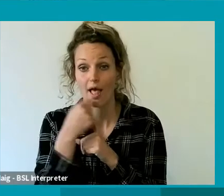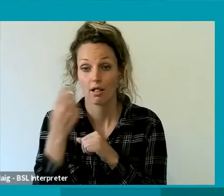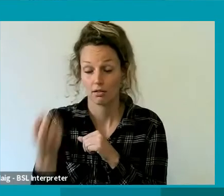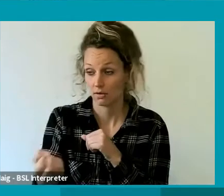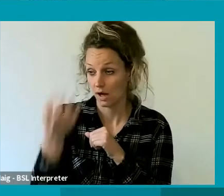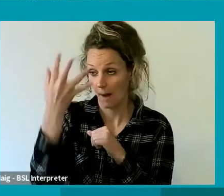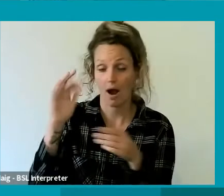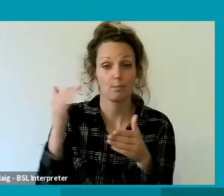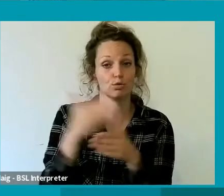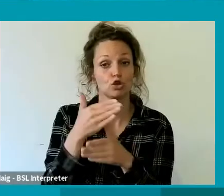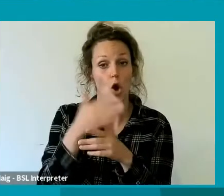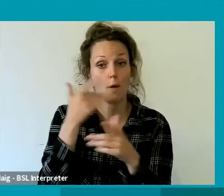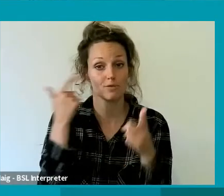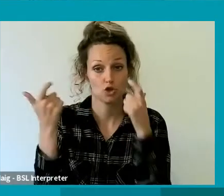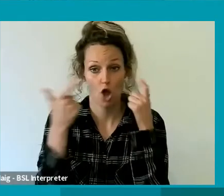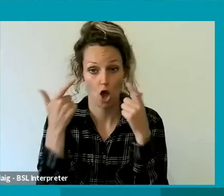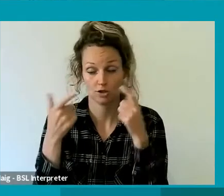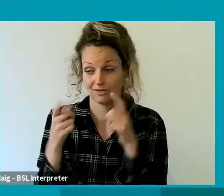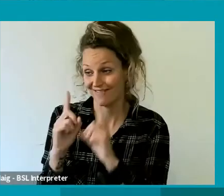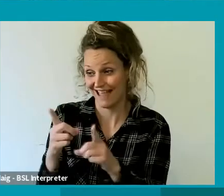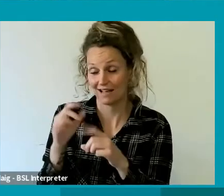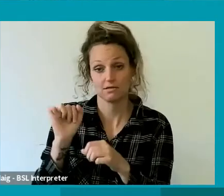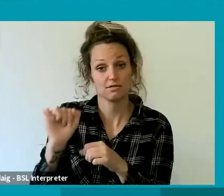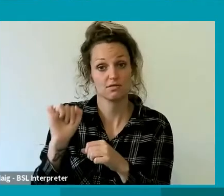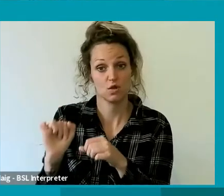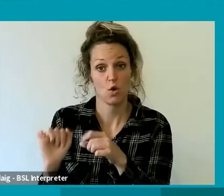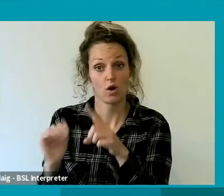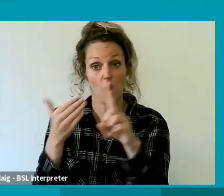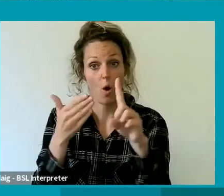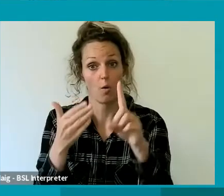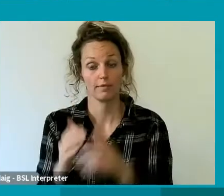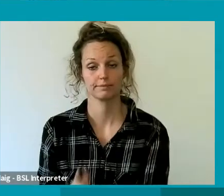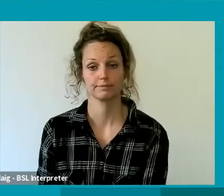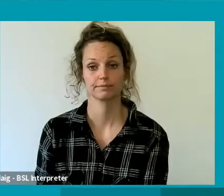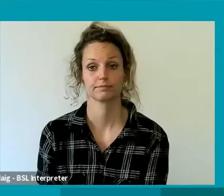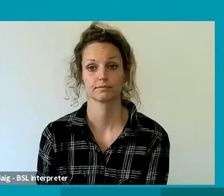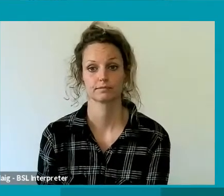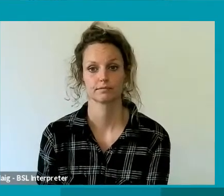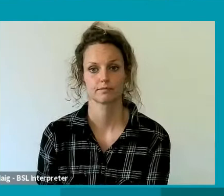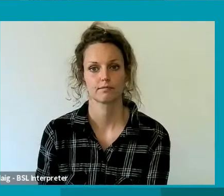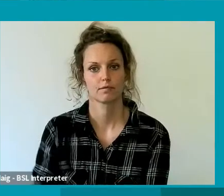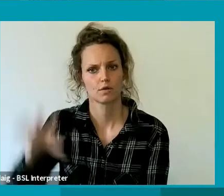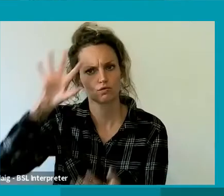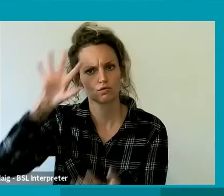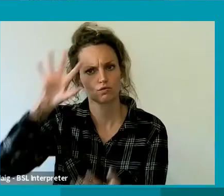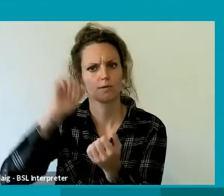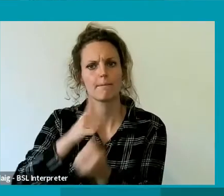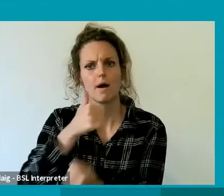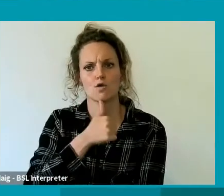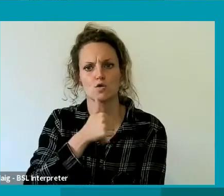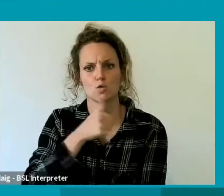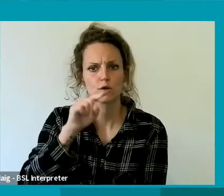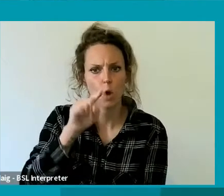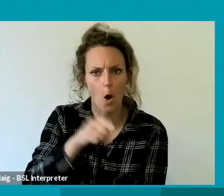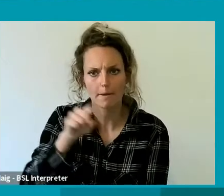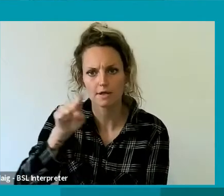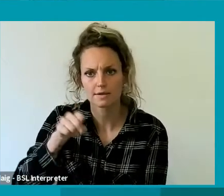and that's why you're using LinkedIn. Don't forget to use commas or verticals to separate your text